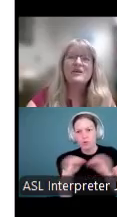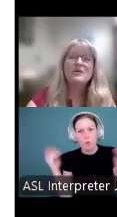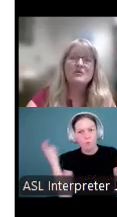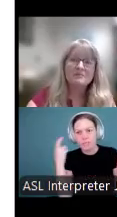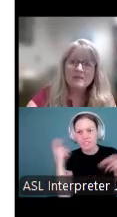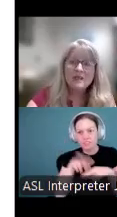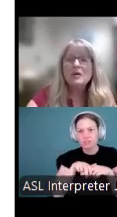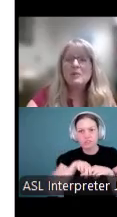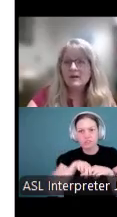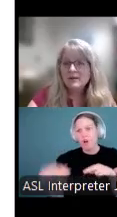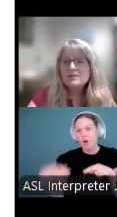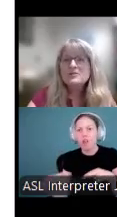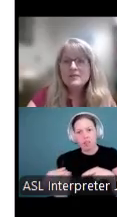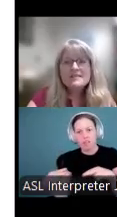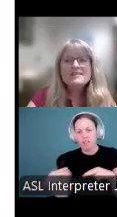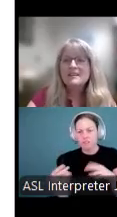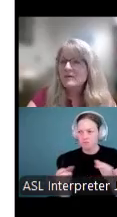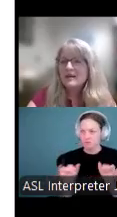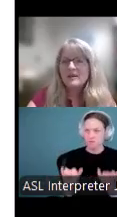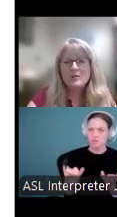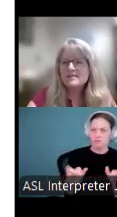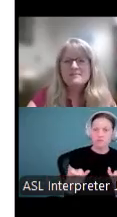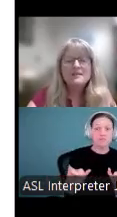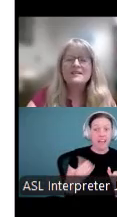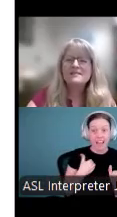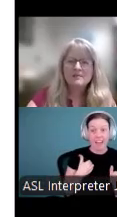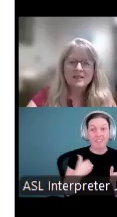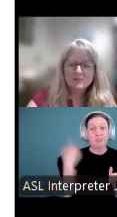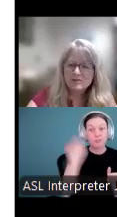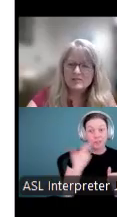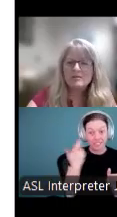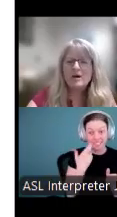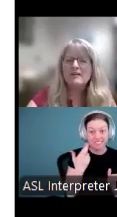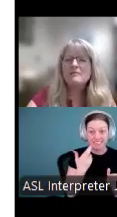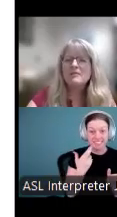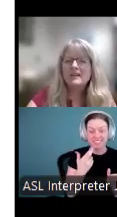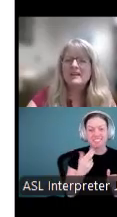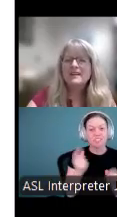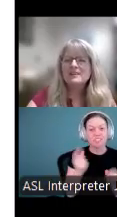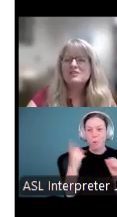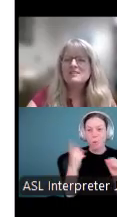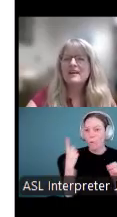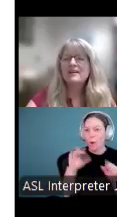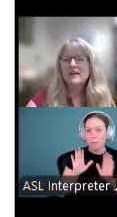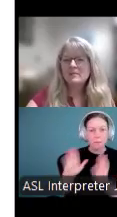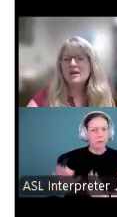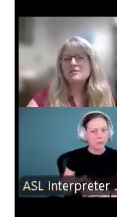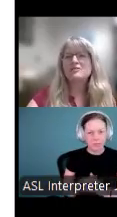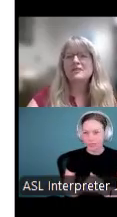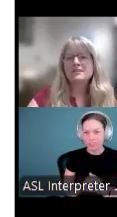like, "Oh, well, there's a reason, but it wasn't because somebody pushed them off. But just kind of that postural